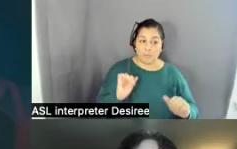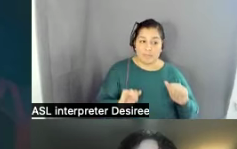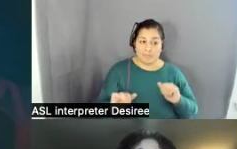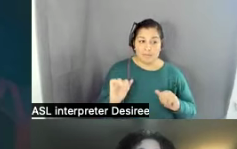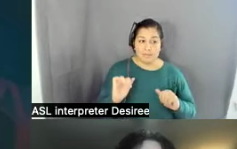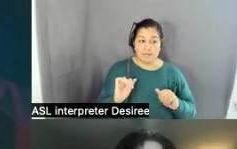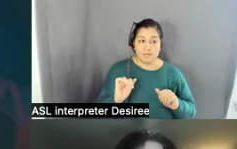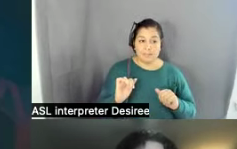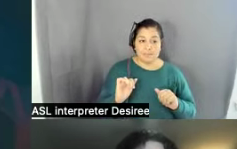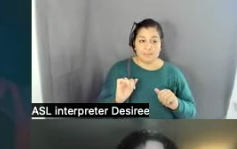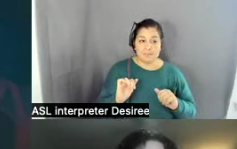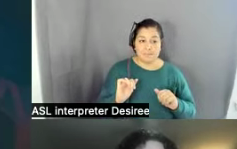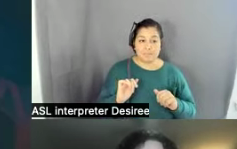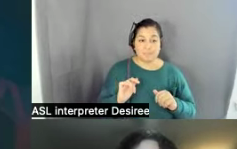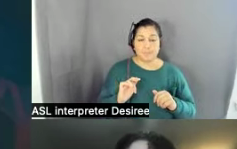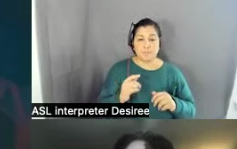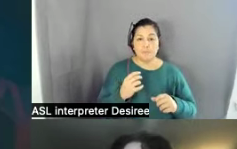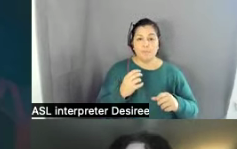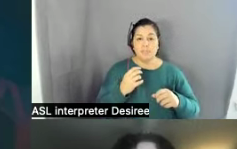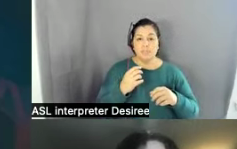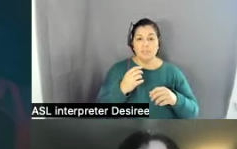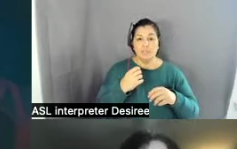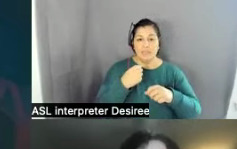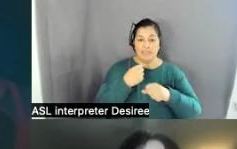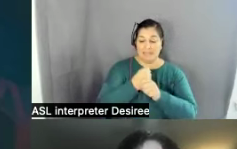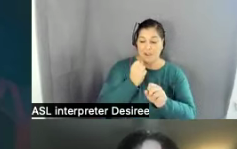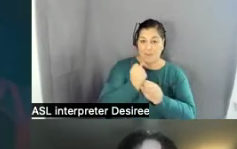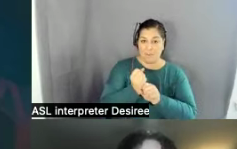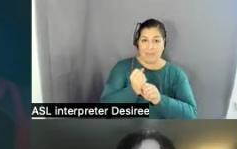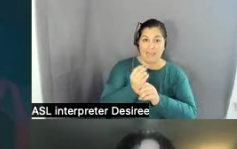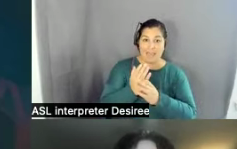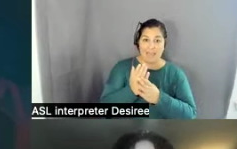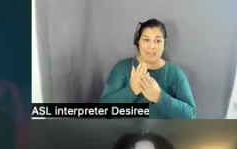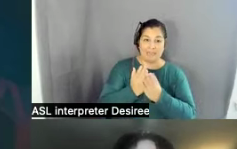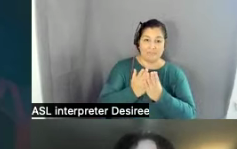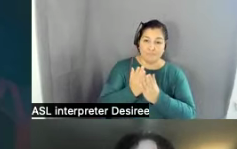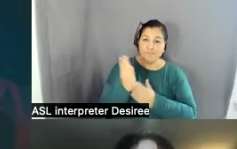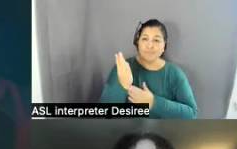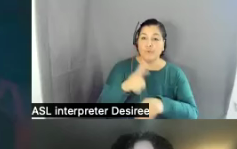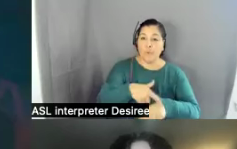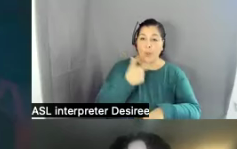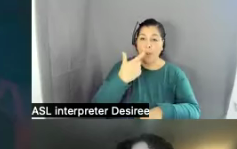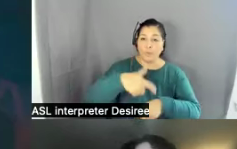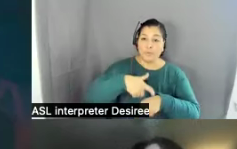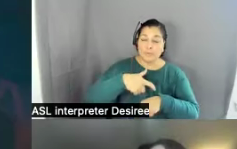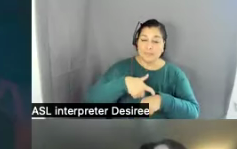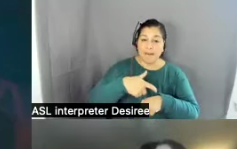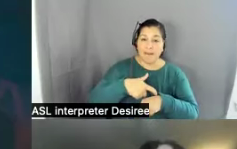are crafted, over a longer period of time. And why we do that is a lot of the community engagement,